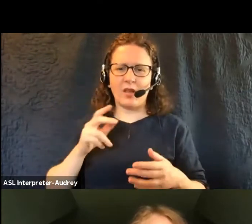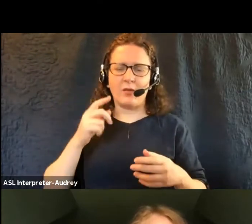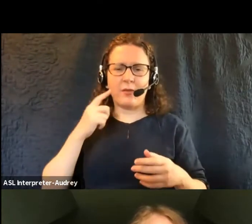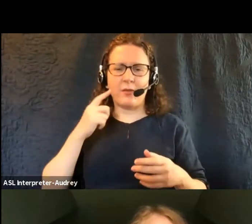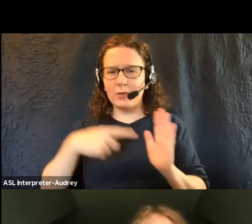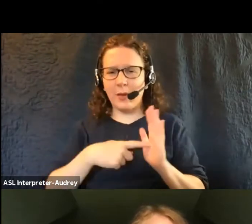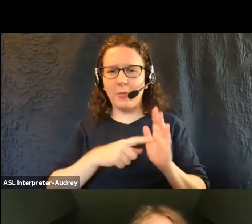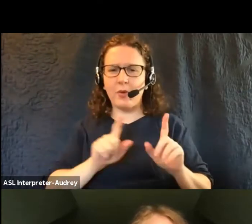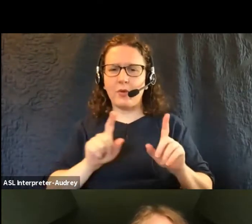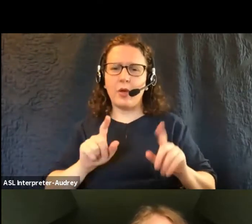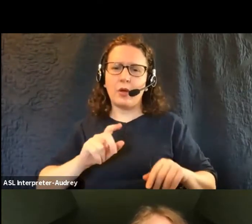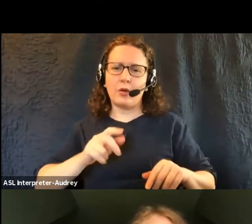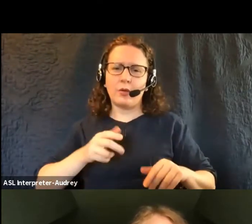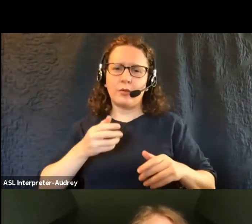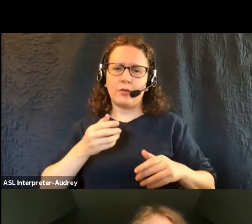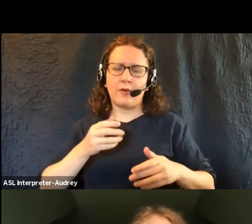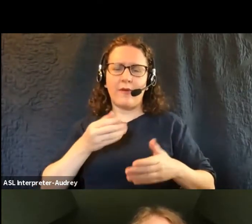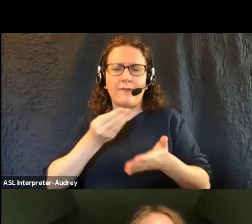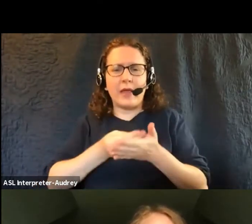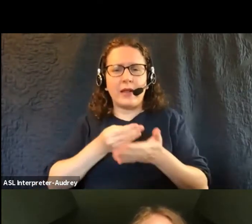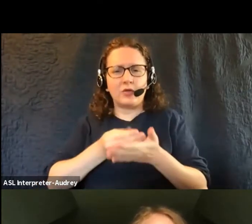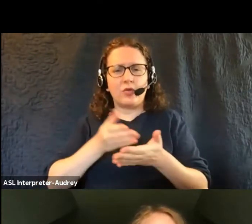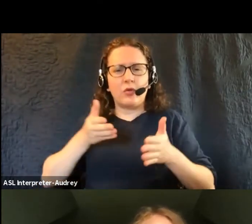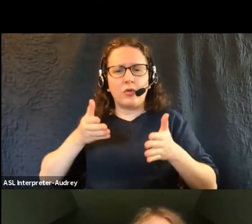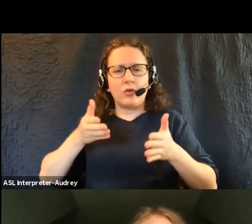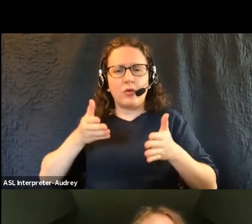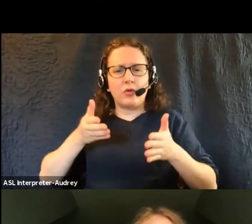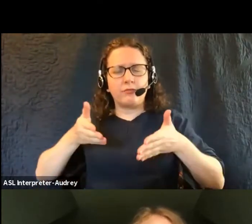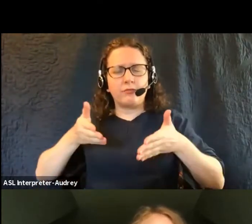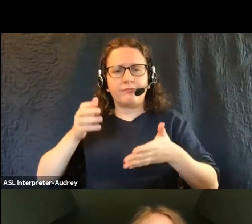allowance, financial allowance benefits, I forgot exactly what the word is, I think it used to be called